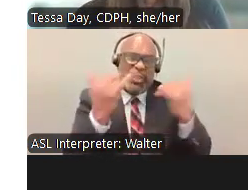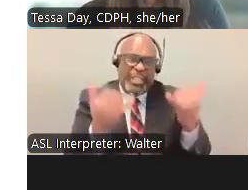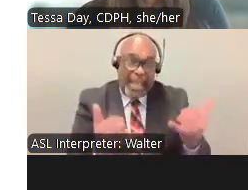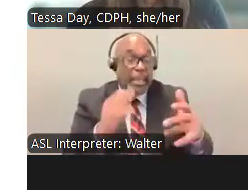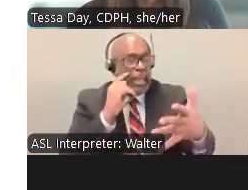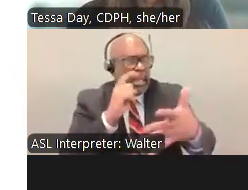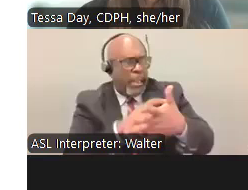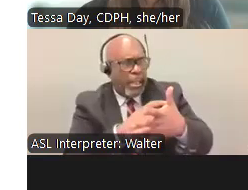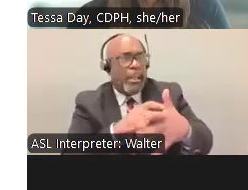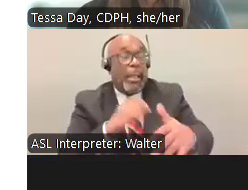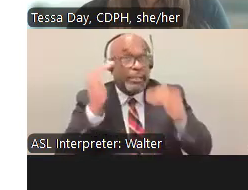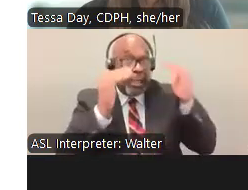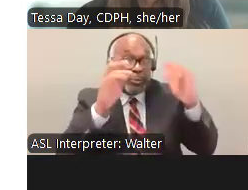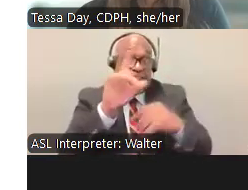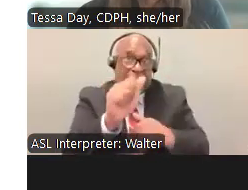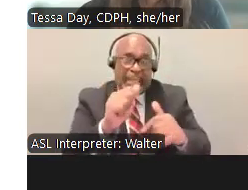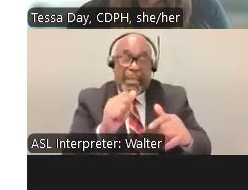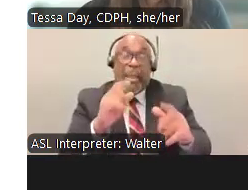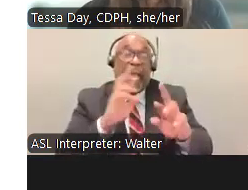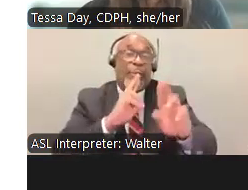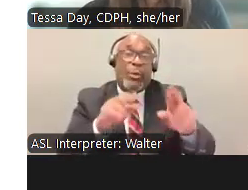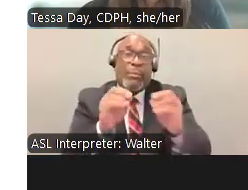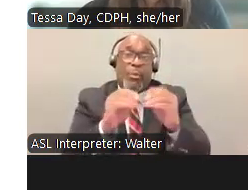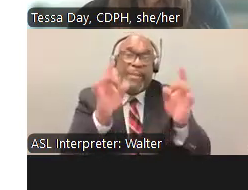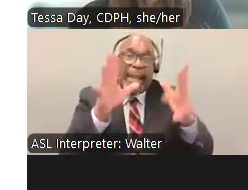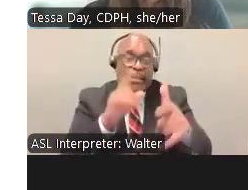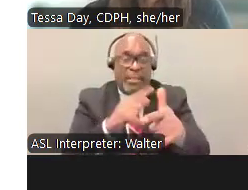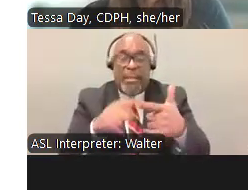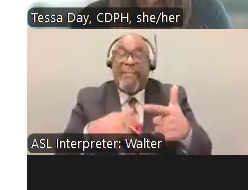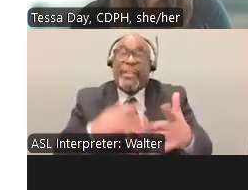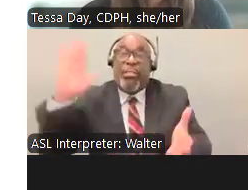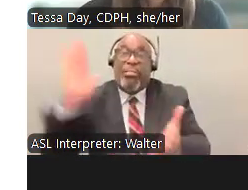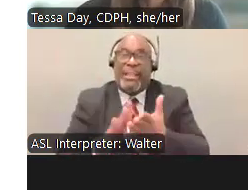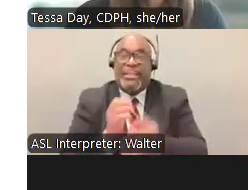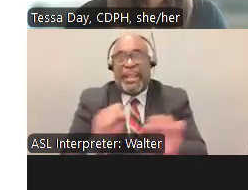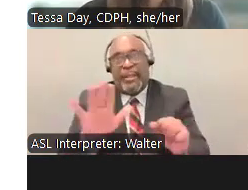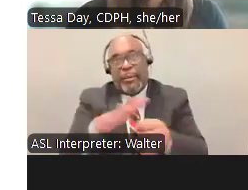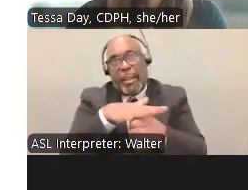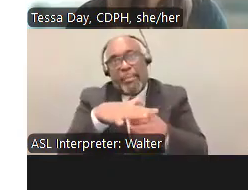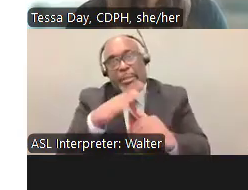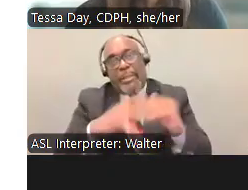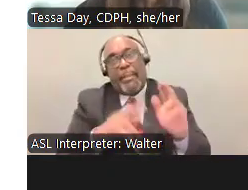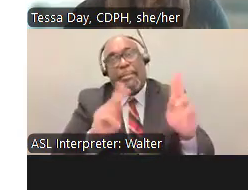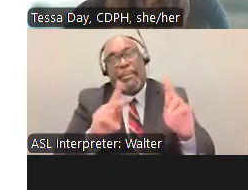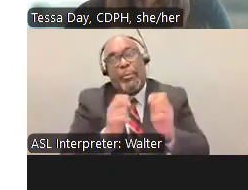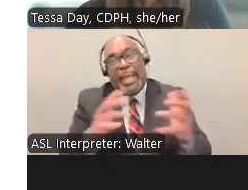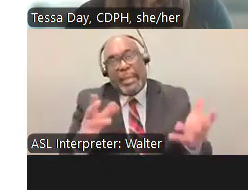13:30:37 disabilities reported more 13:30:39 violence and feeling less safe 13:30:41 in their neighborhoods than 13:30:43 those without disabilities. I